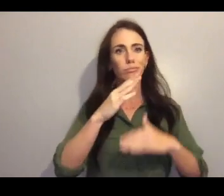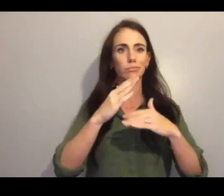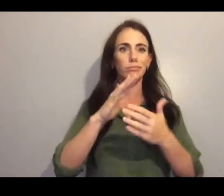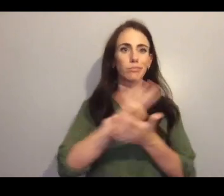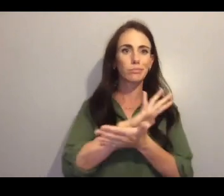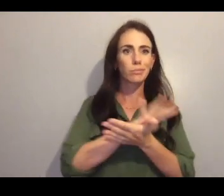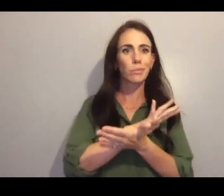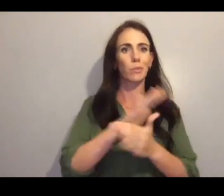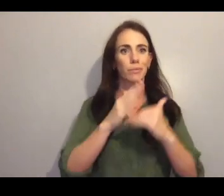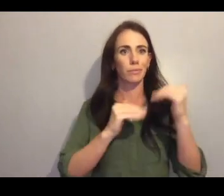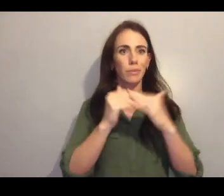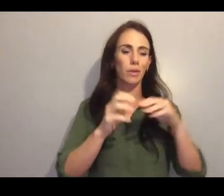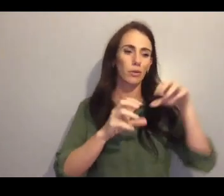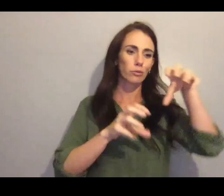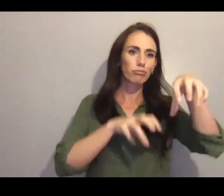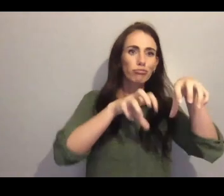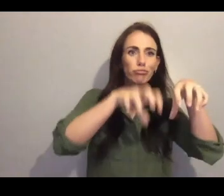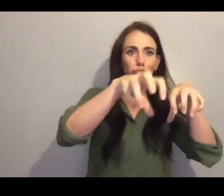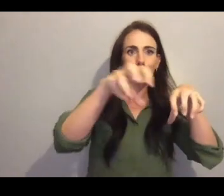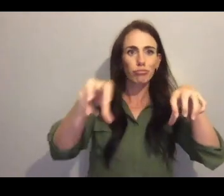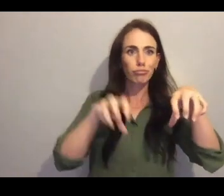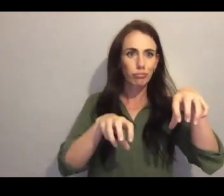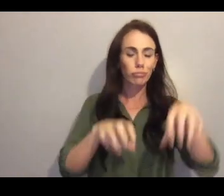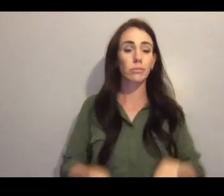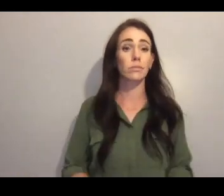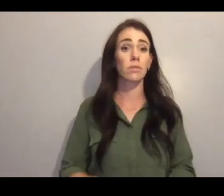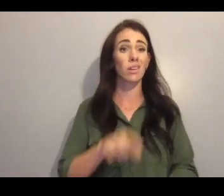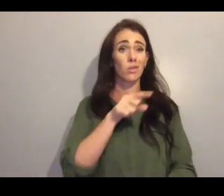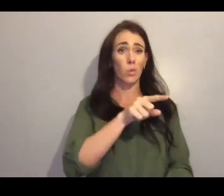like fake little paper buildings 3D buildings